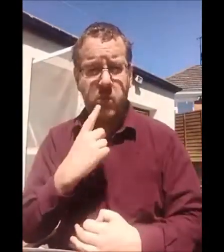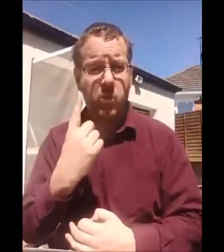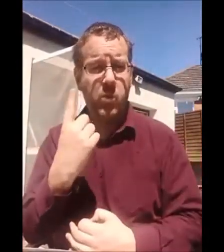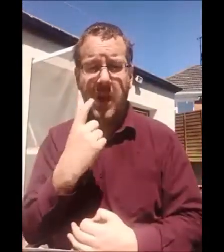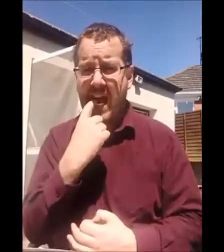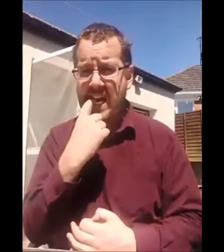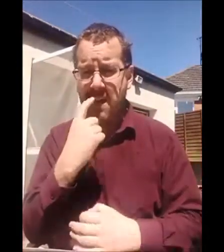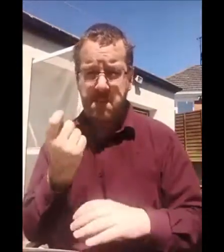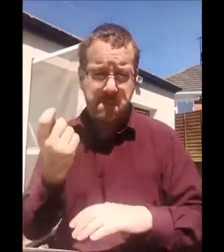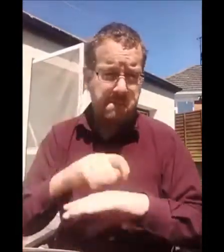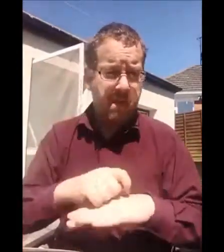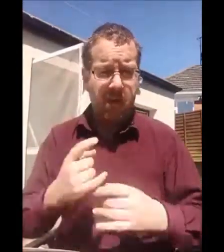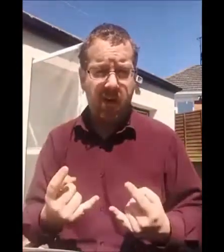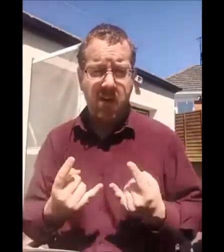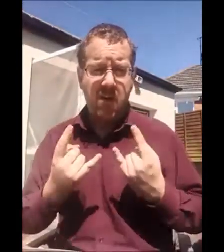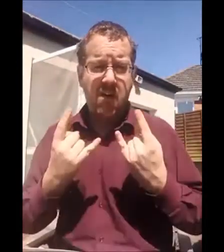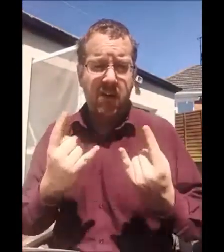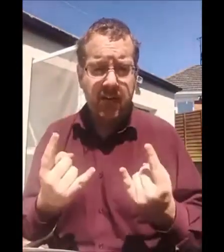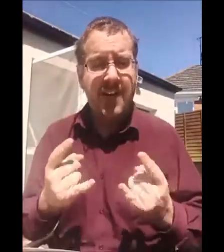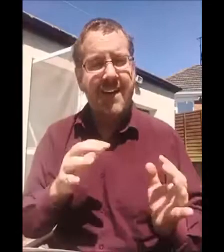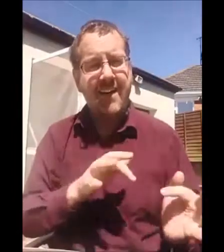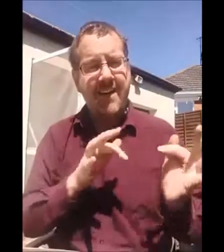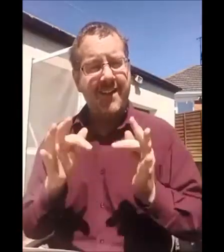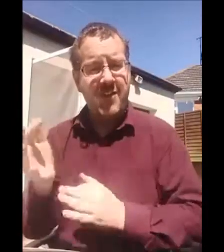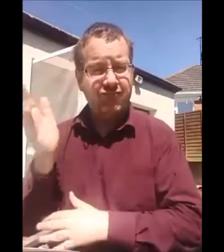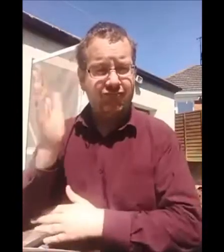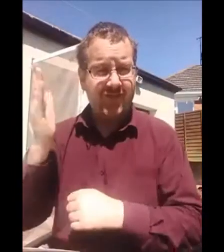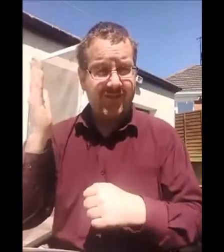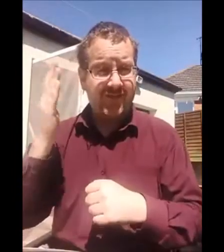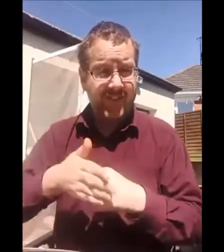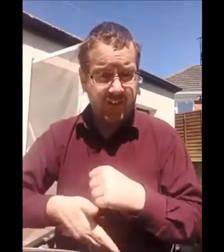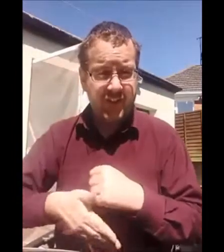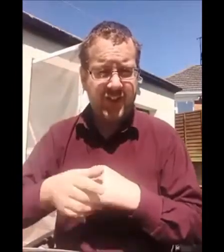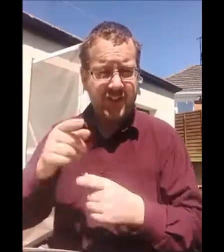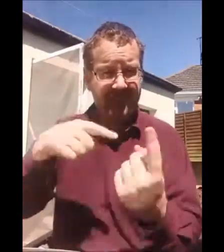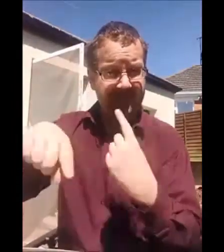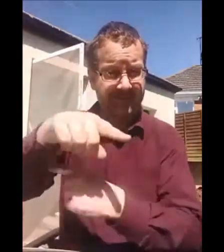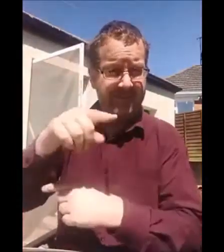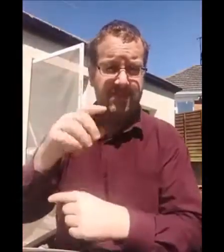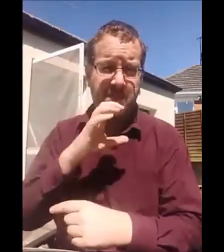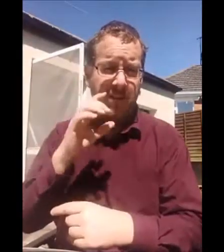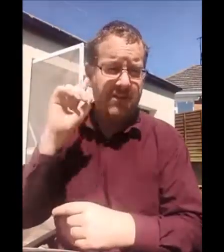was when after the presentation, the Monaghan Deaf Group gave me a beautiful present